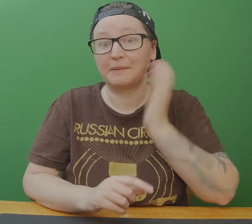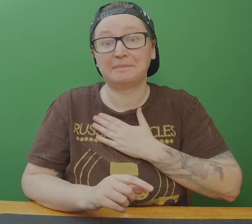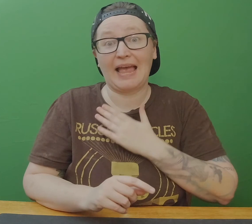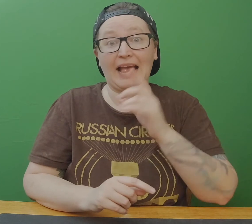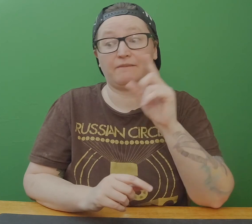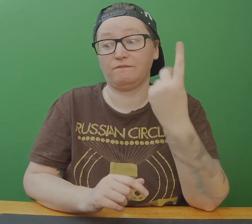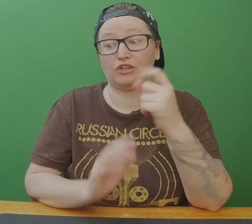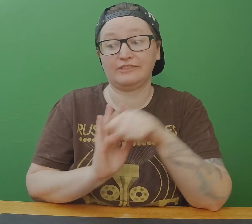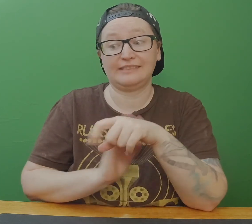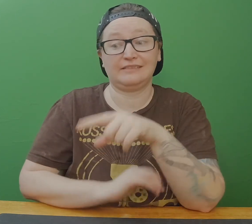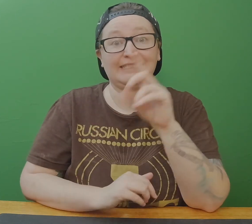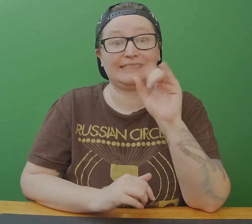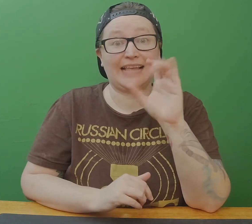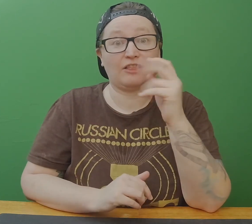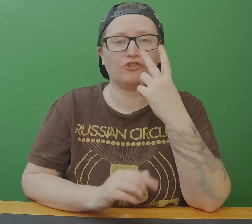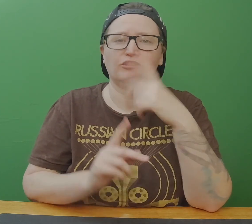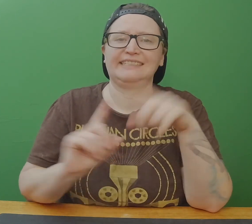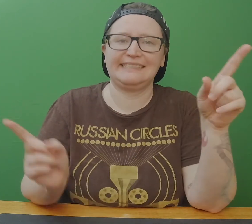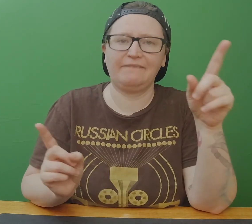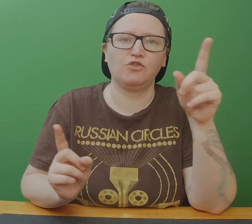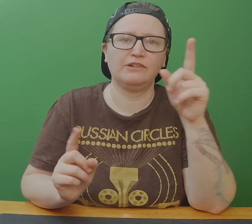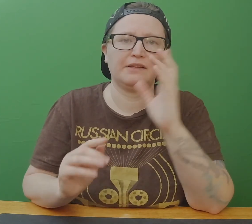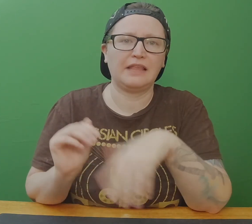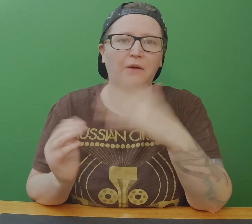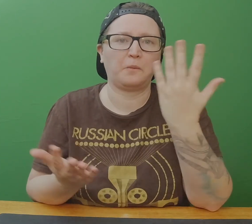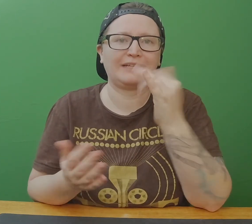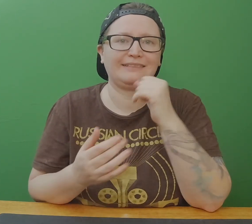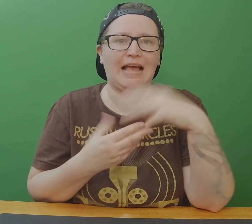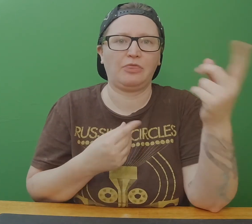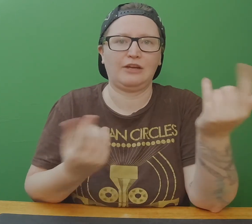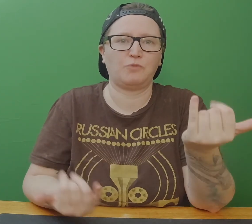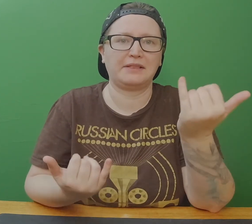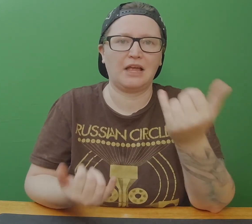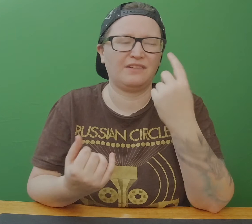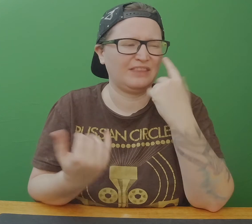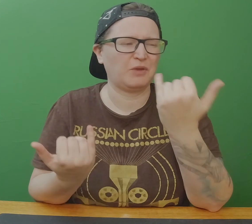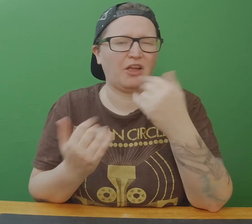to get but just keep in mind with that season one it's gonna look different than what's out